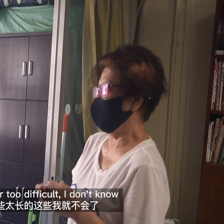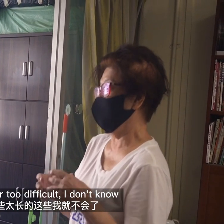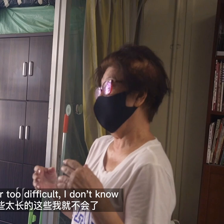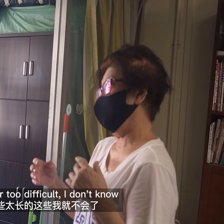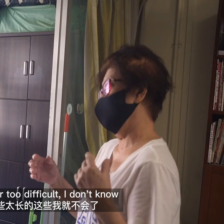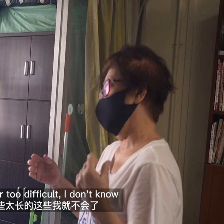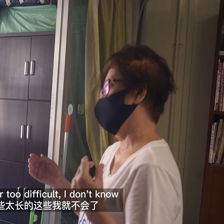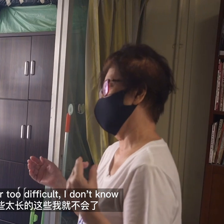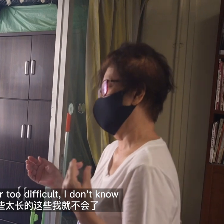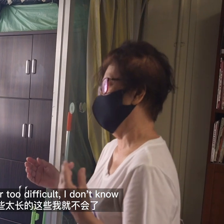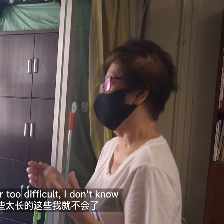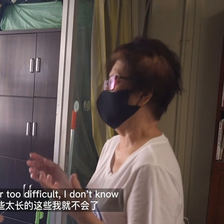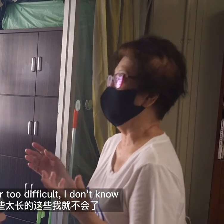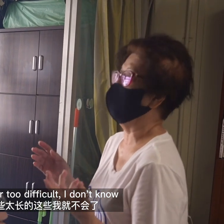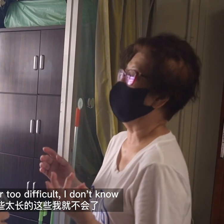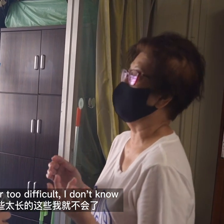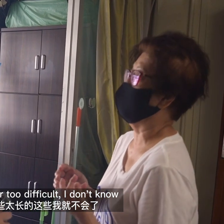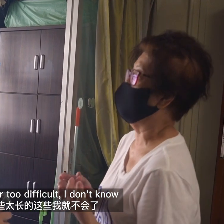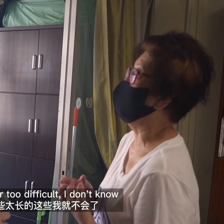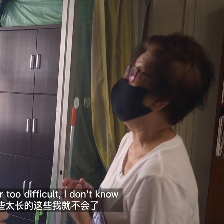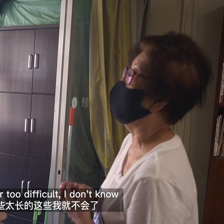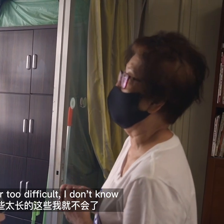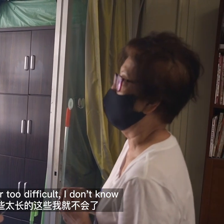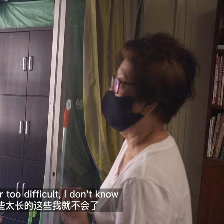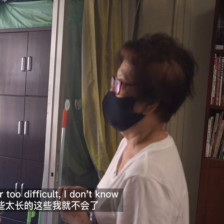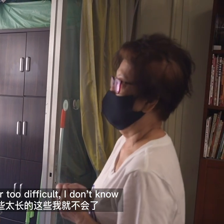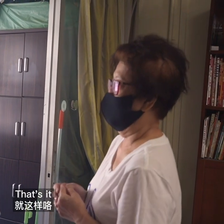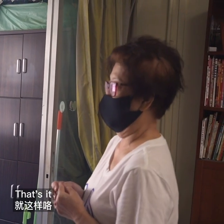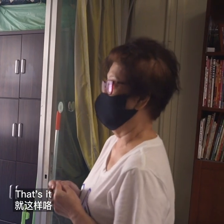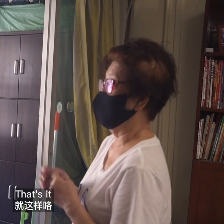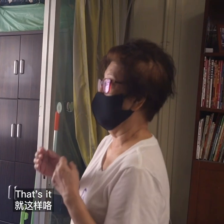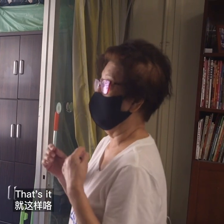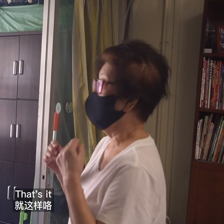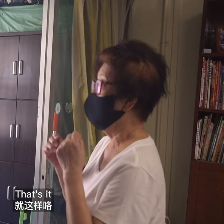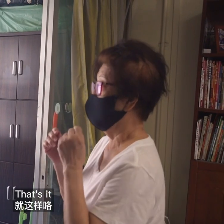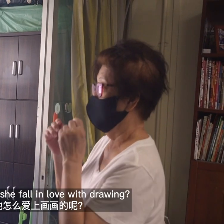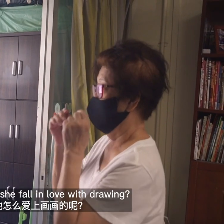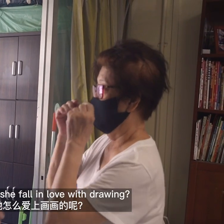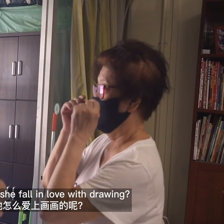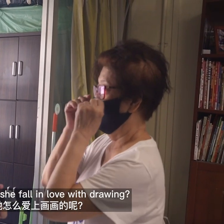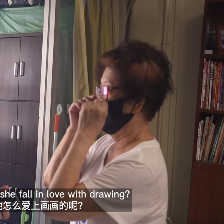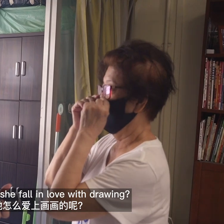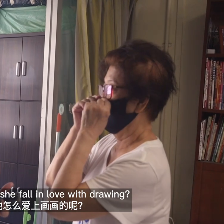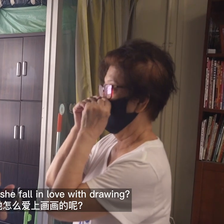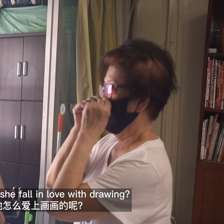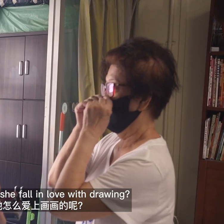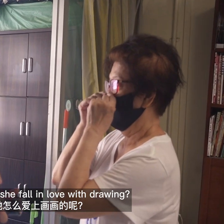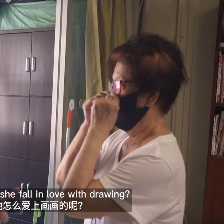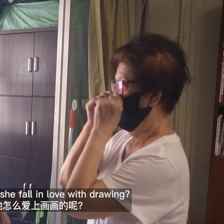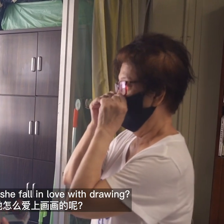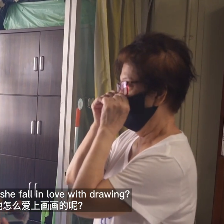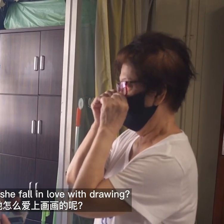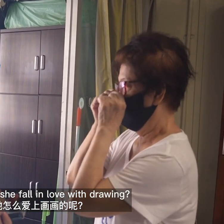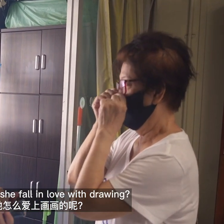If too long or too difficult, I don't know That's it Then how did she fall in love with drawing?